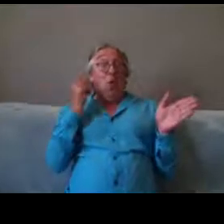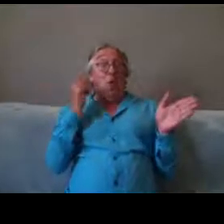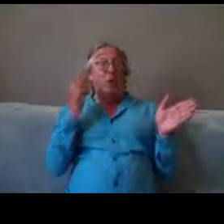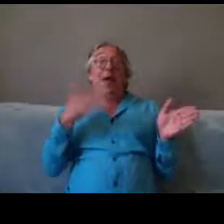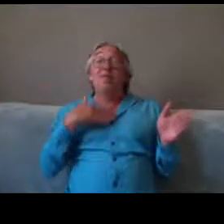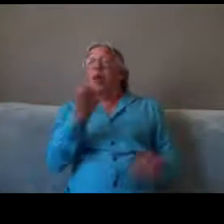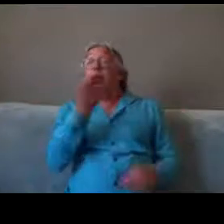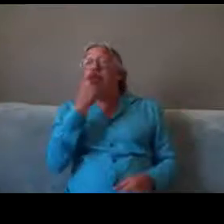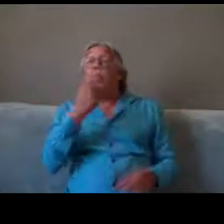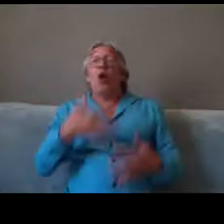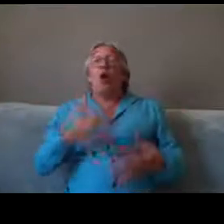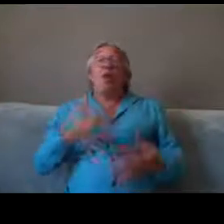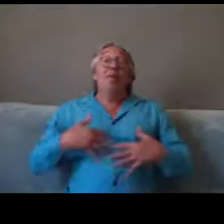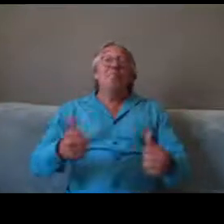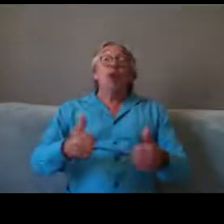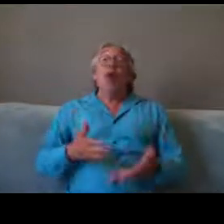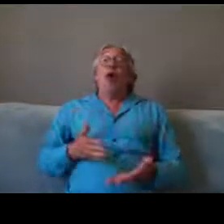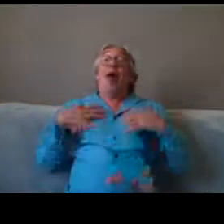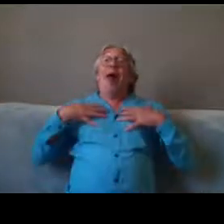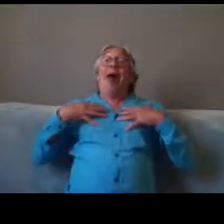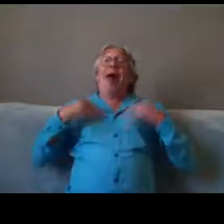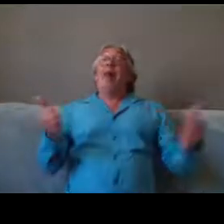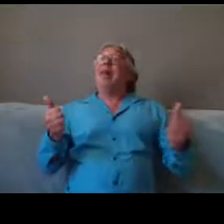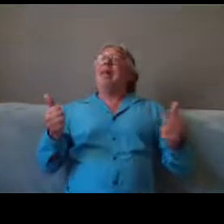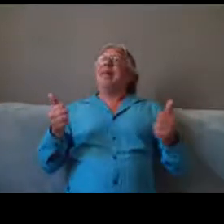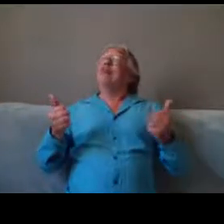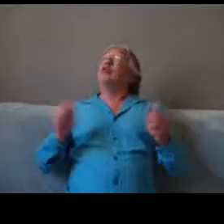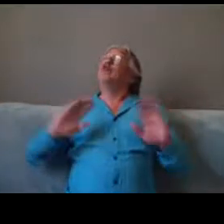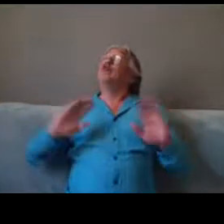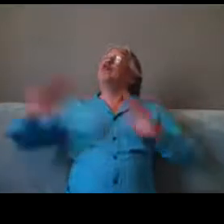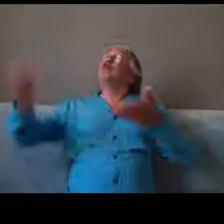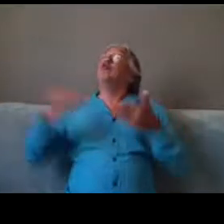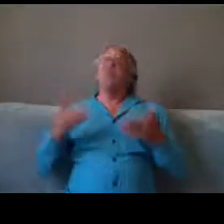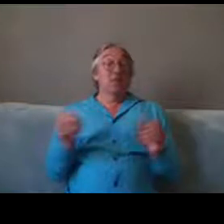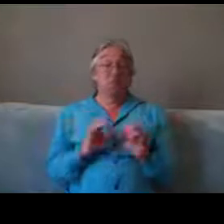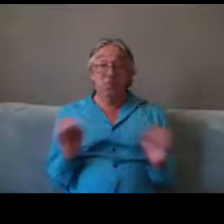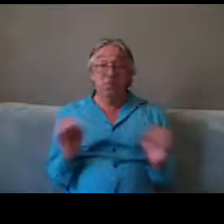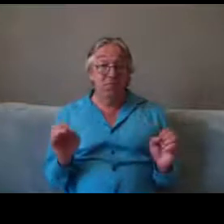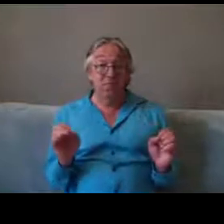and then they come back and transfer this knowledge in home organisations.